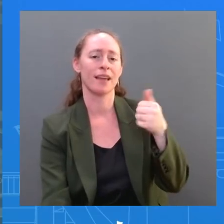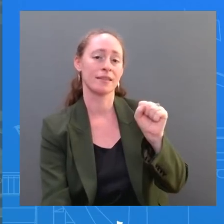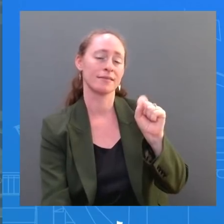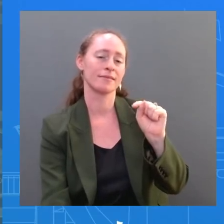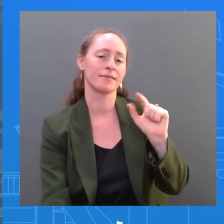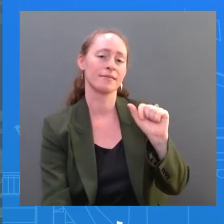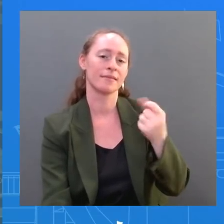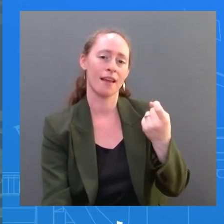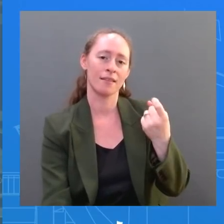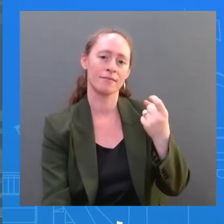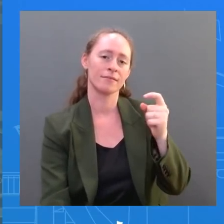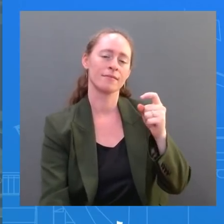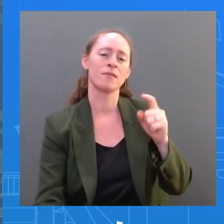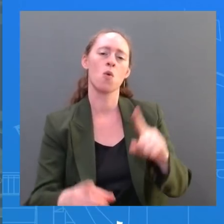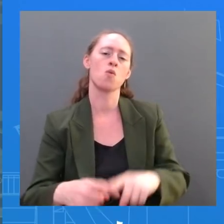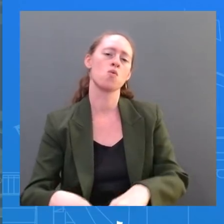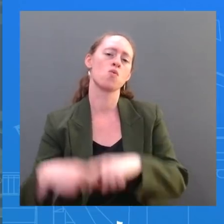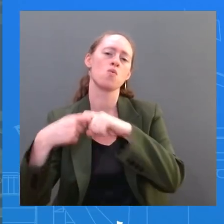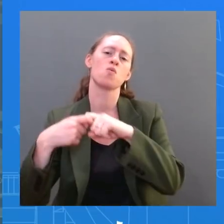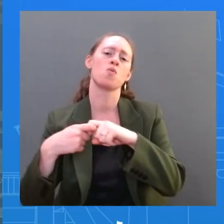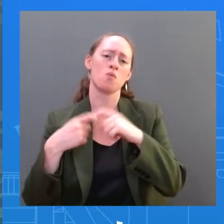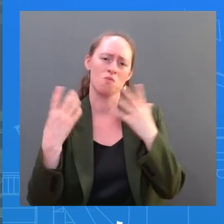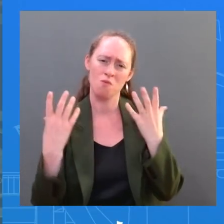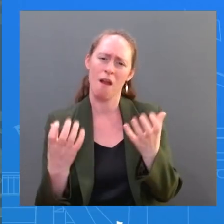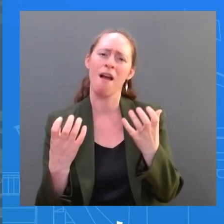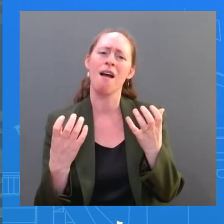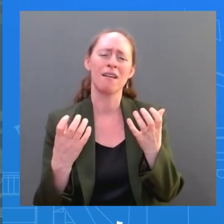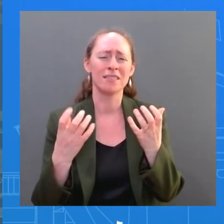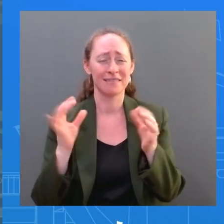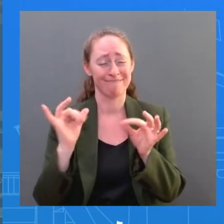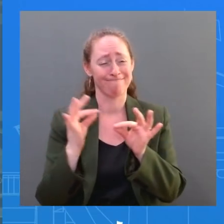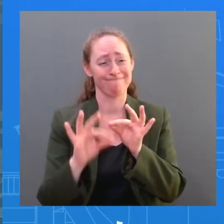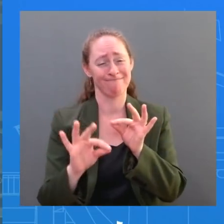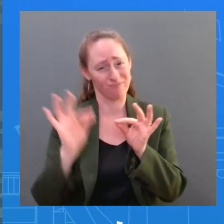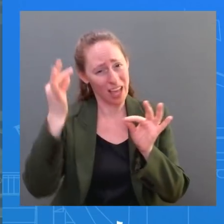that's going to give some -- a little bit more relief to the American public.